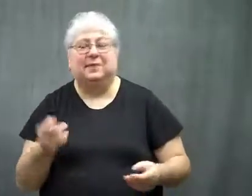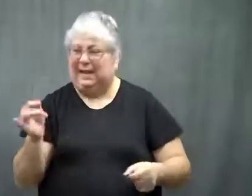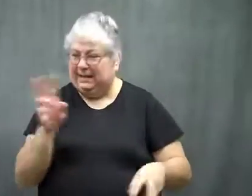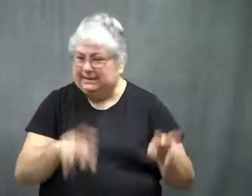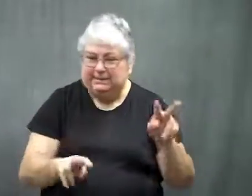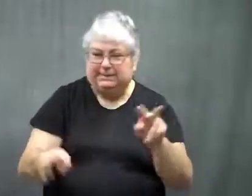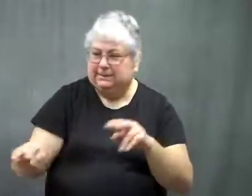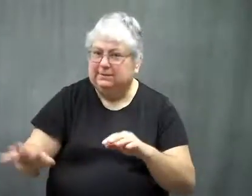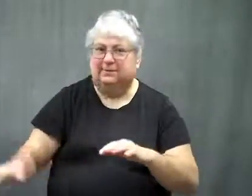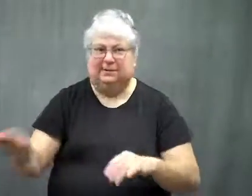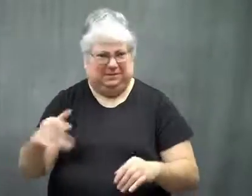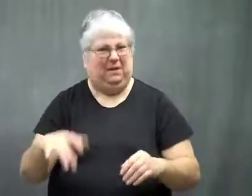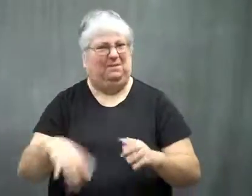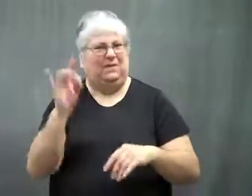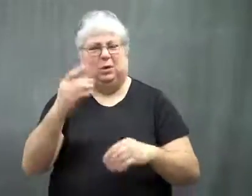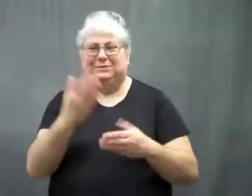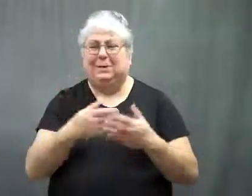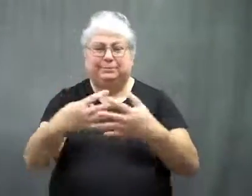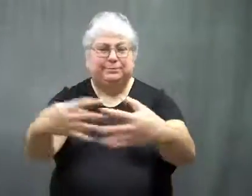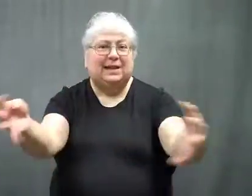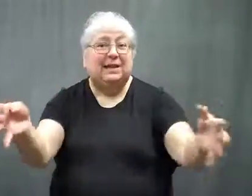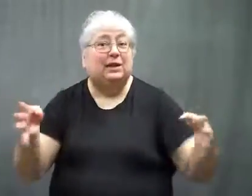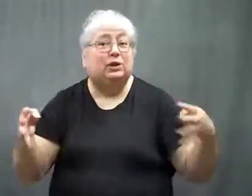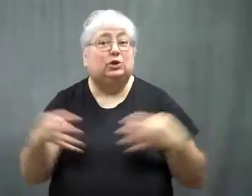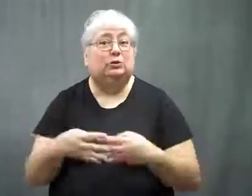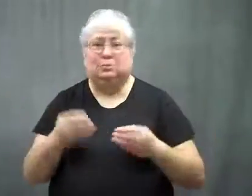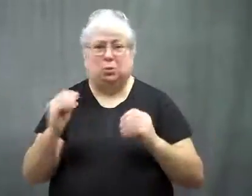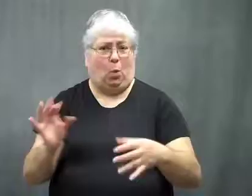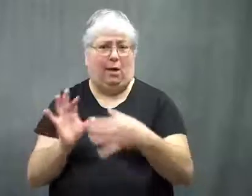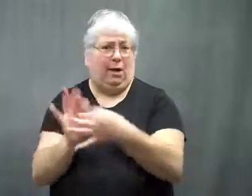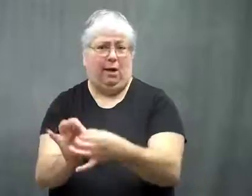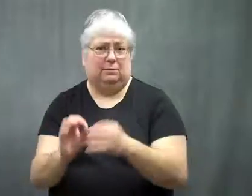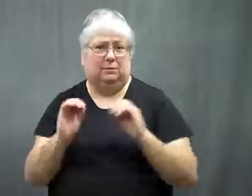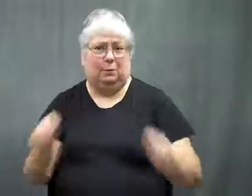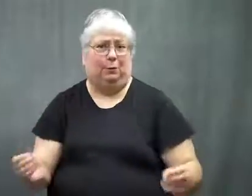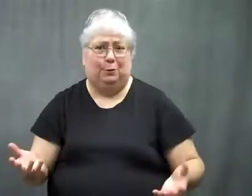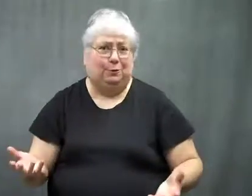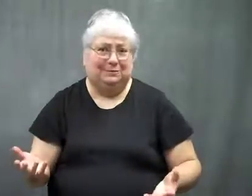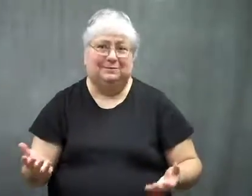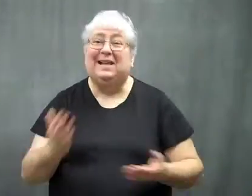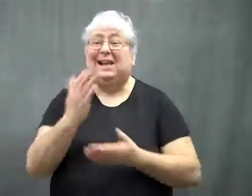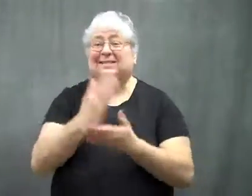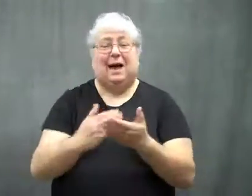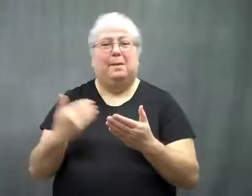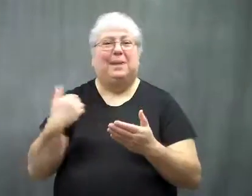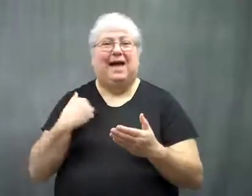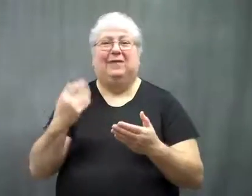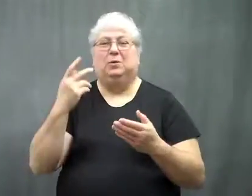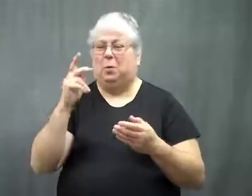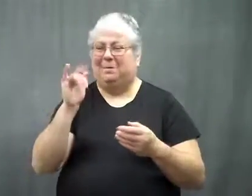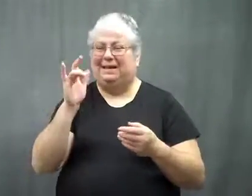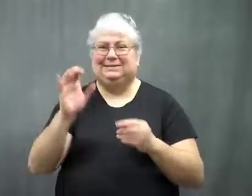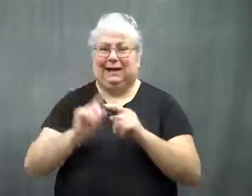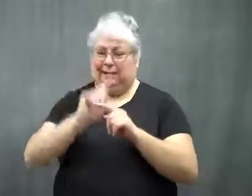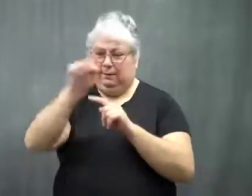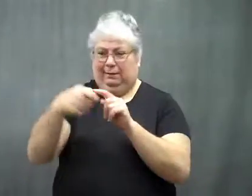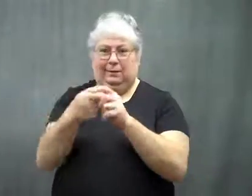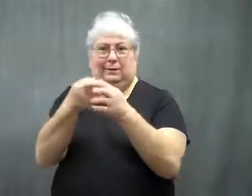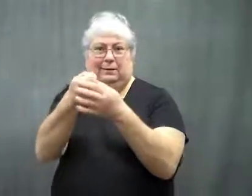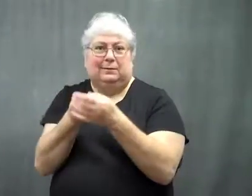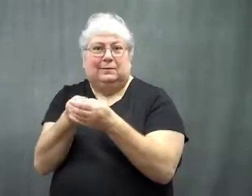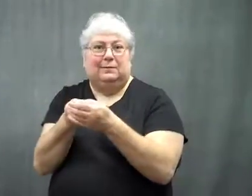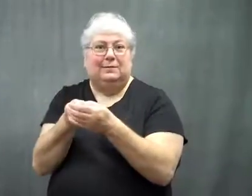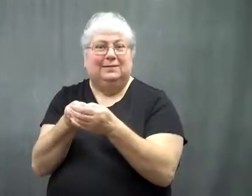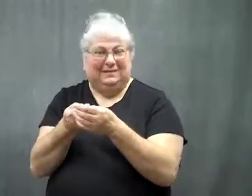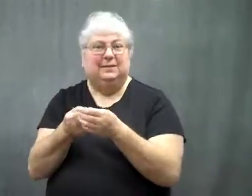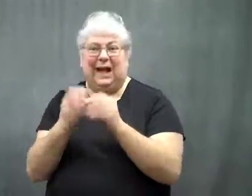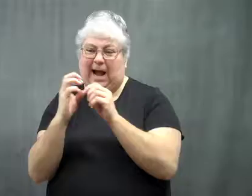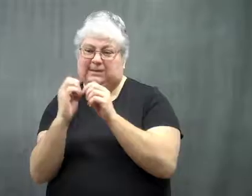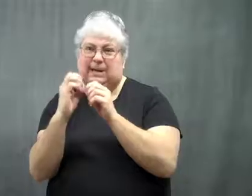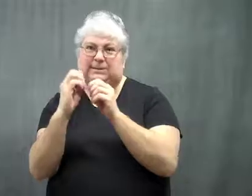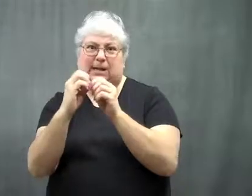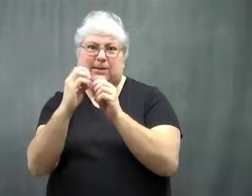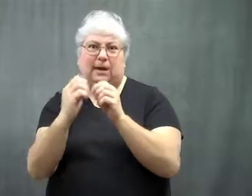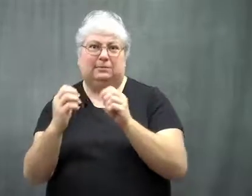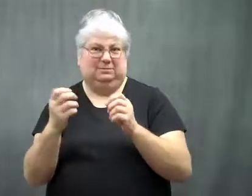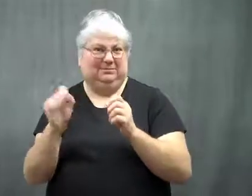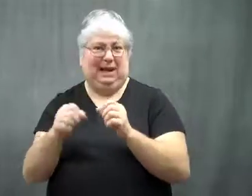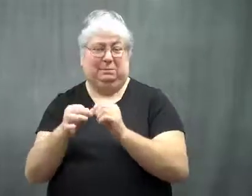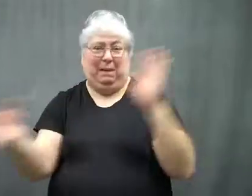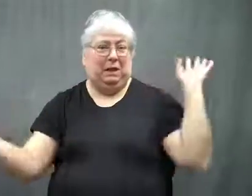They found that some cages had no locks.